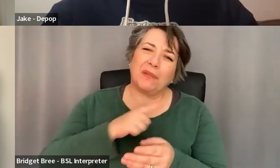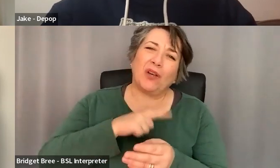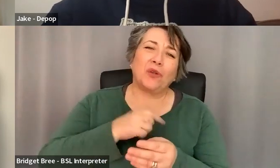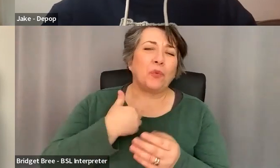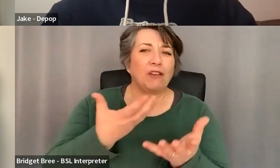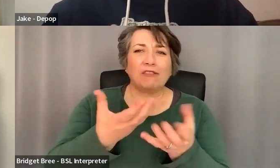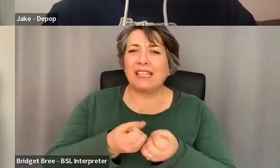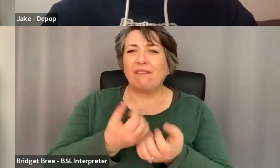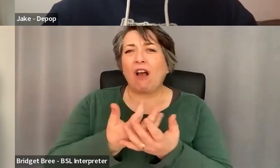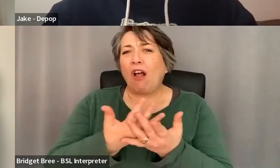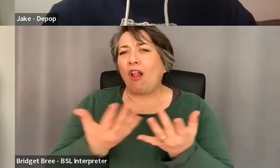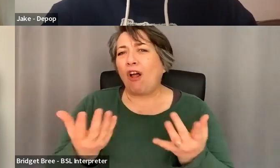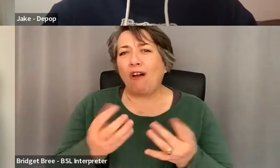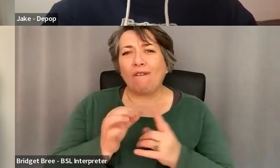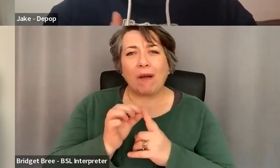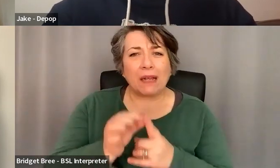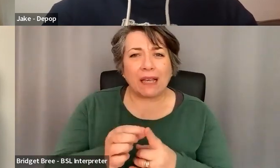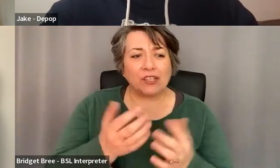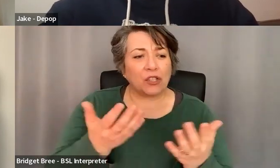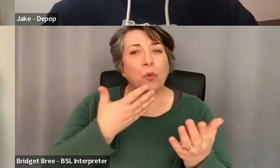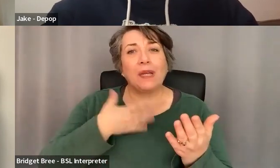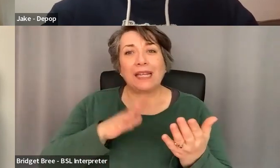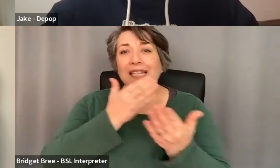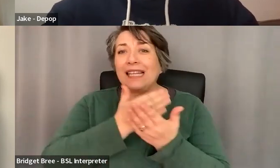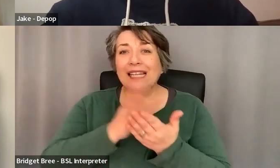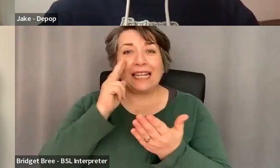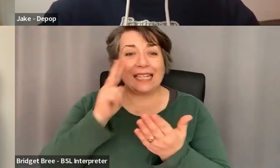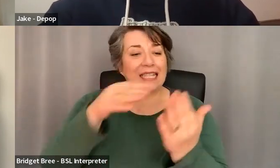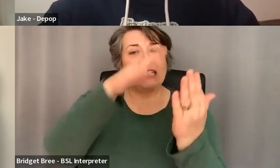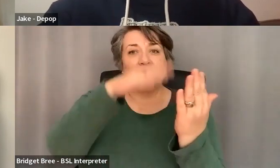see what kind of key skills that you can bring to the business. We want to make sure as soon as we open the CV we can see the skills you